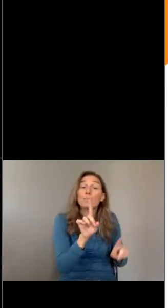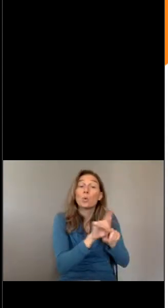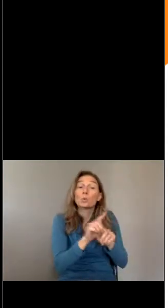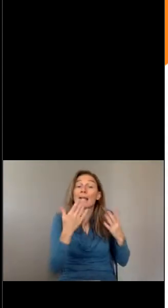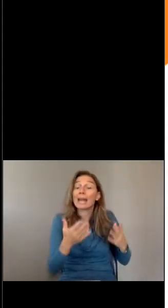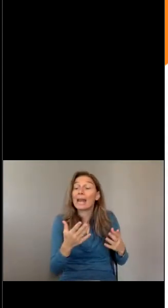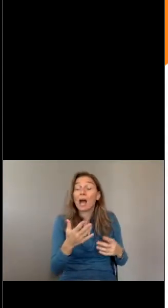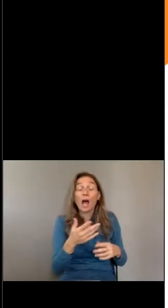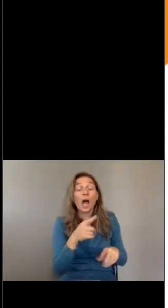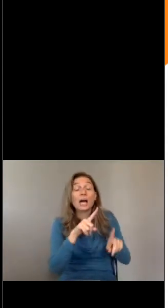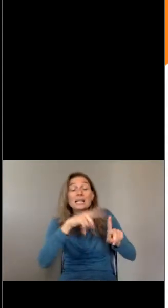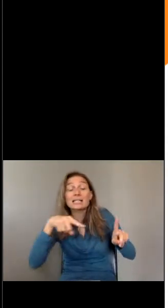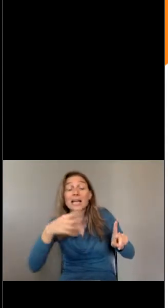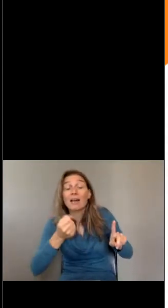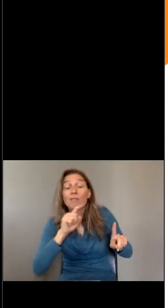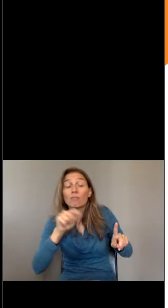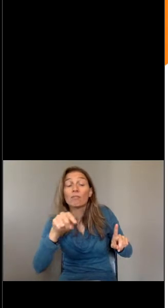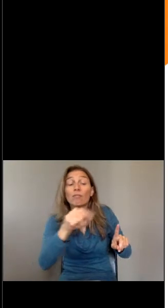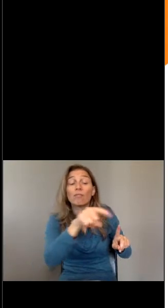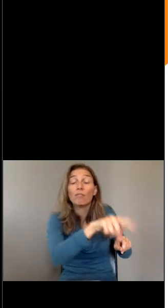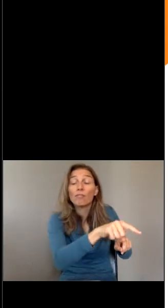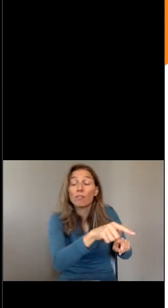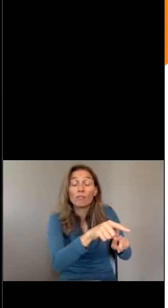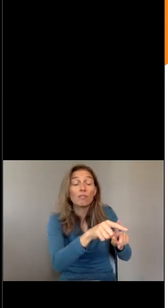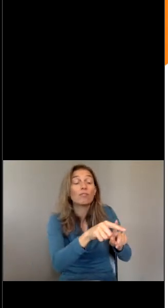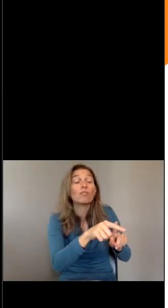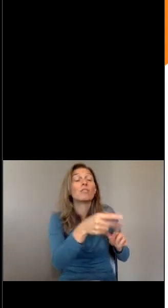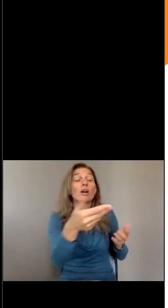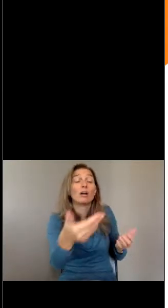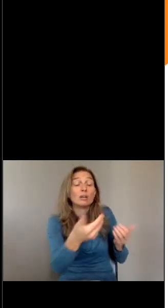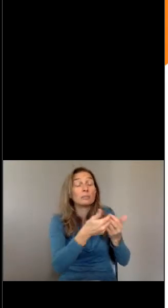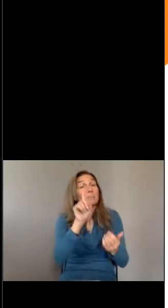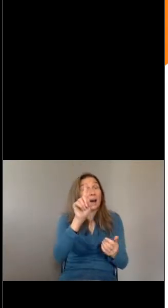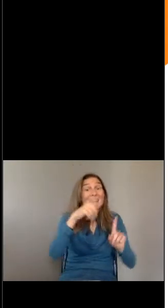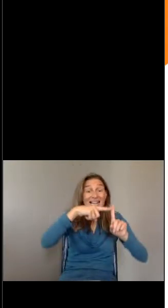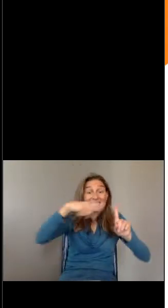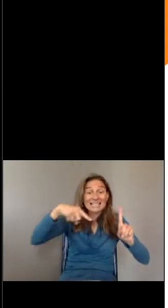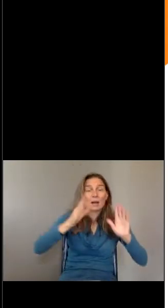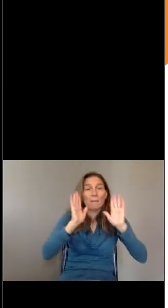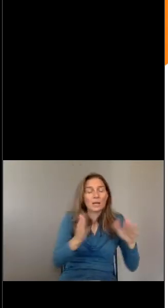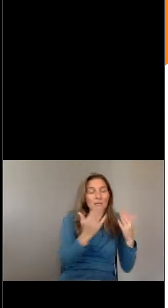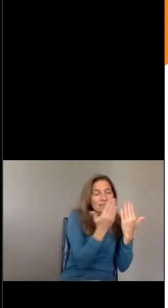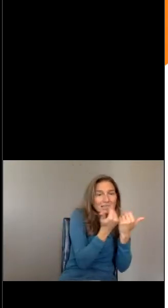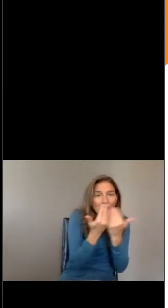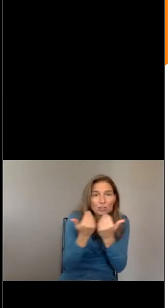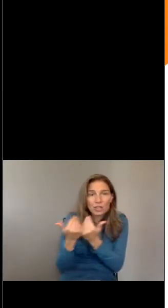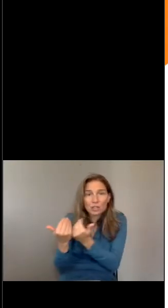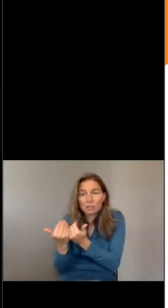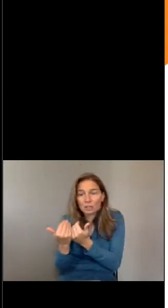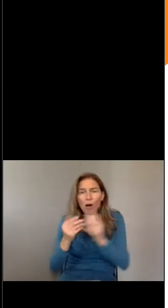which is related to disaggregated data and the data on social protection,